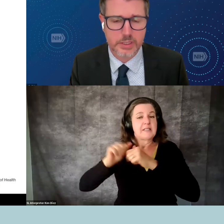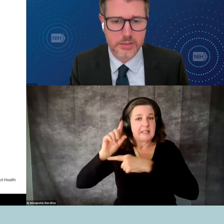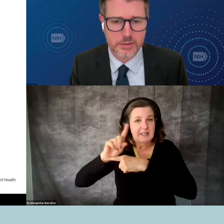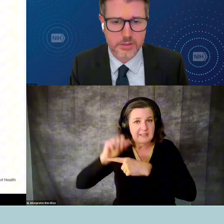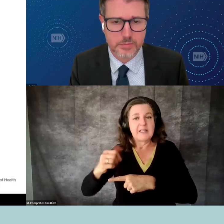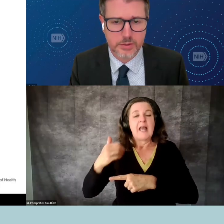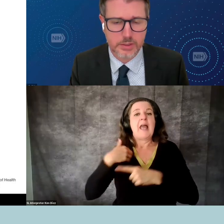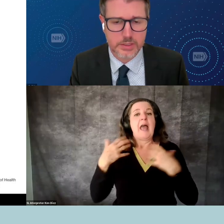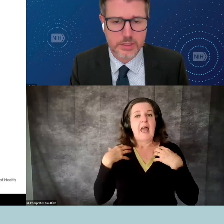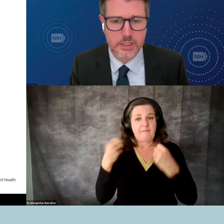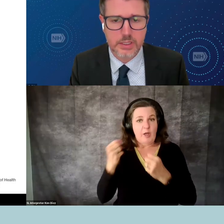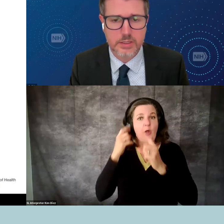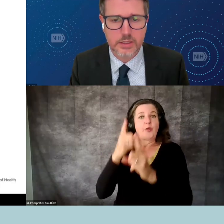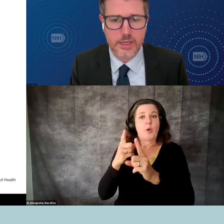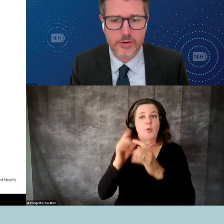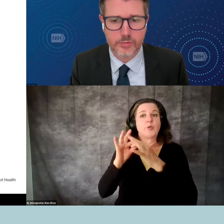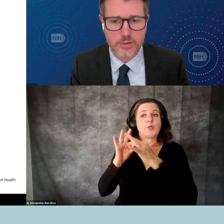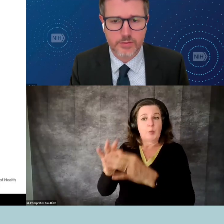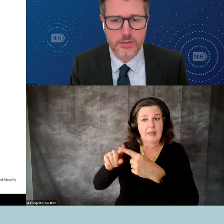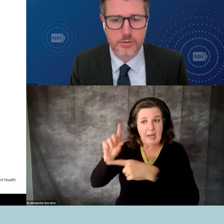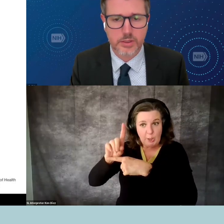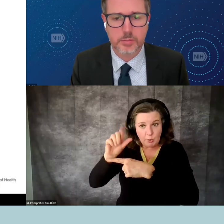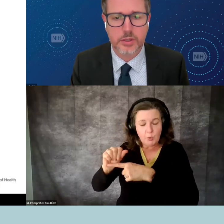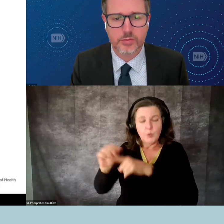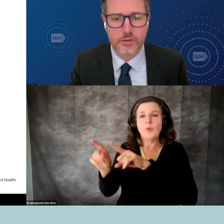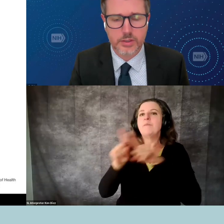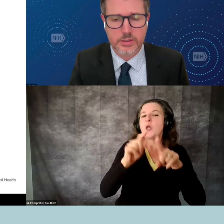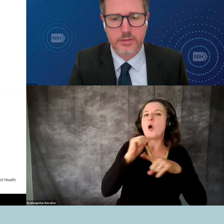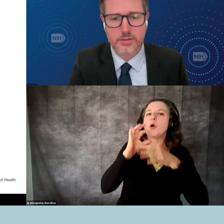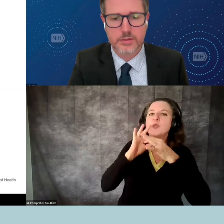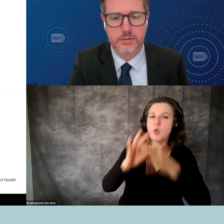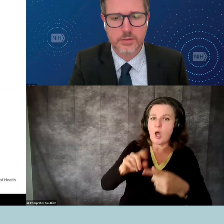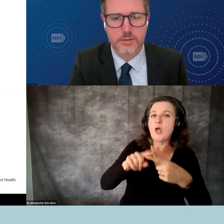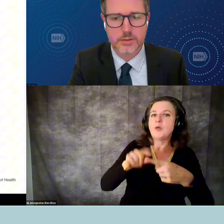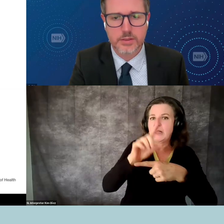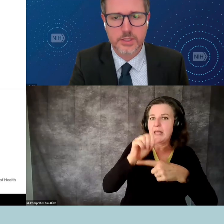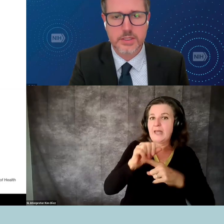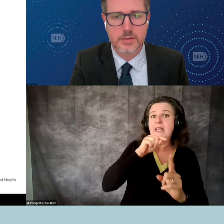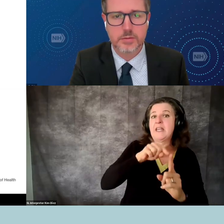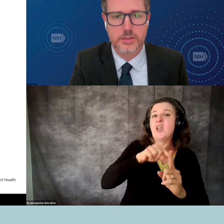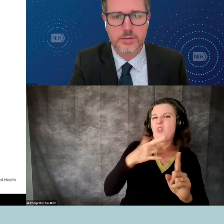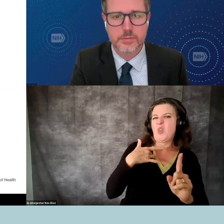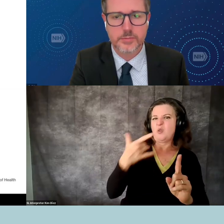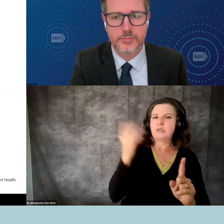unrelated to their disabilities, the latter of which have historically been overlooked. Next slide, please.